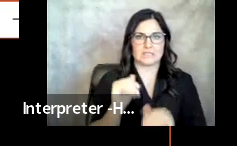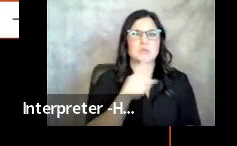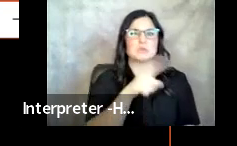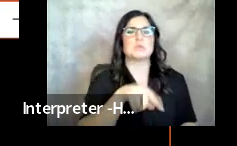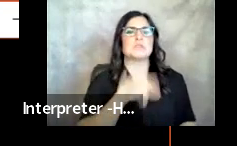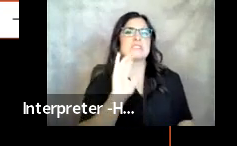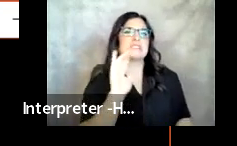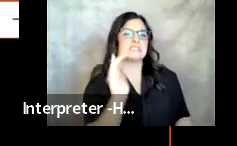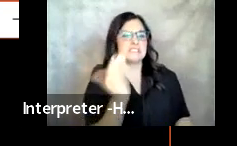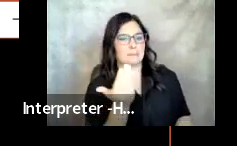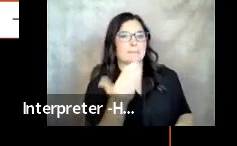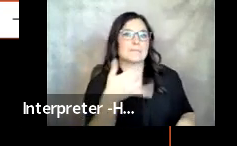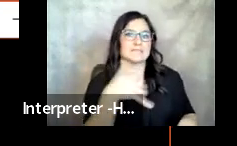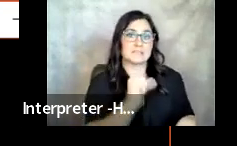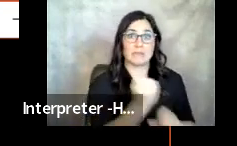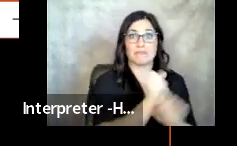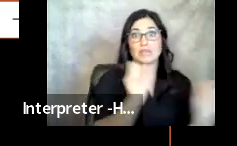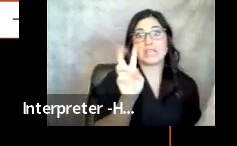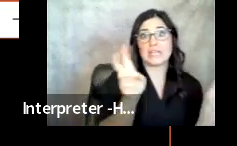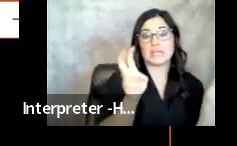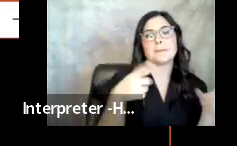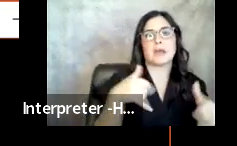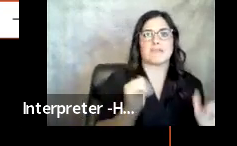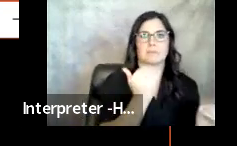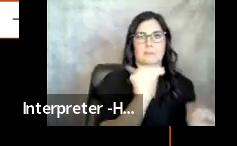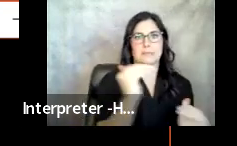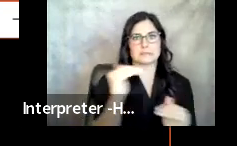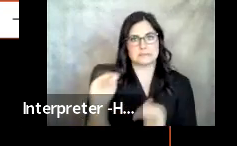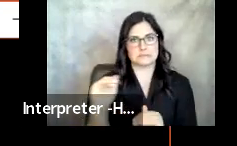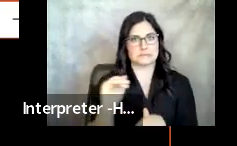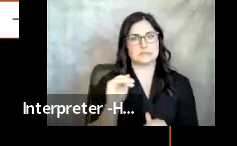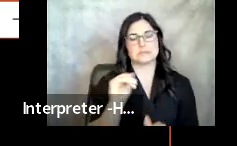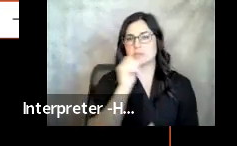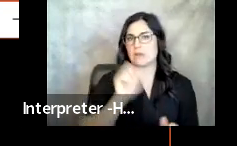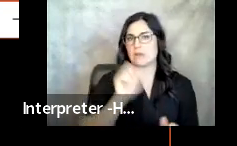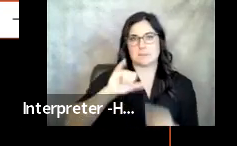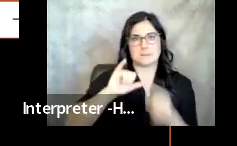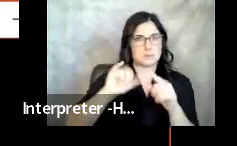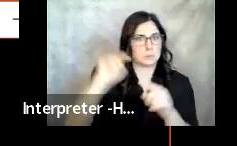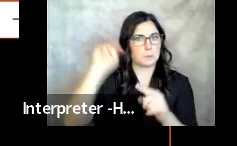The whites run governments of the. South. Did this right away.